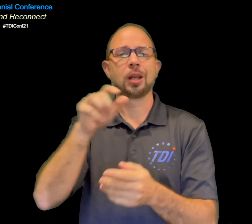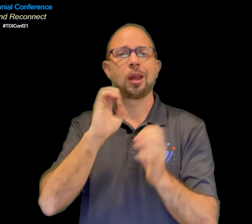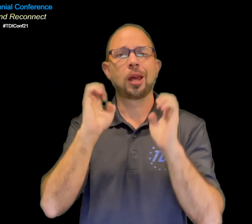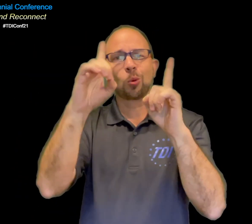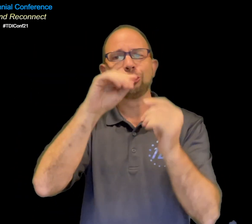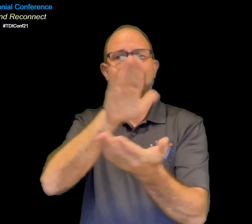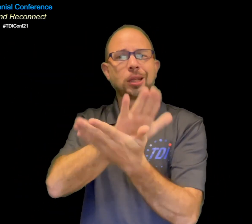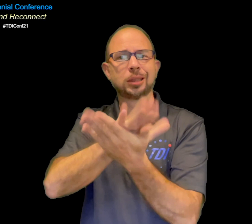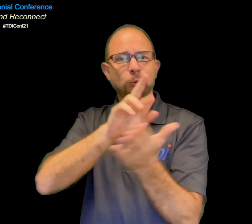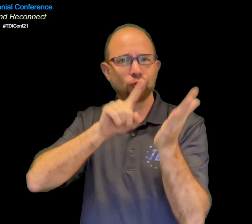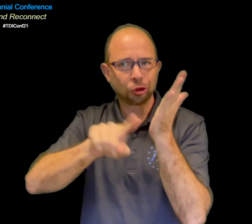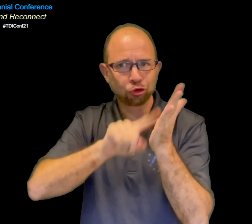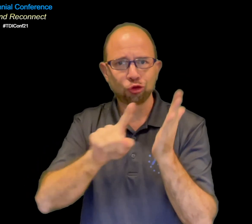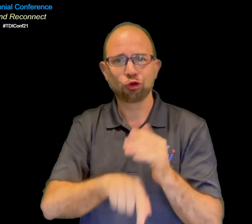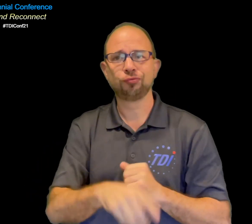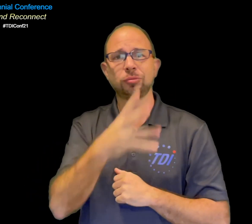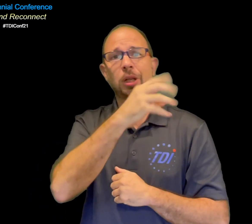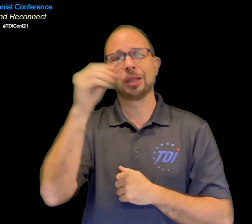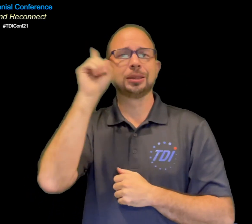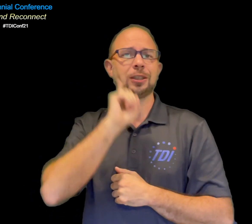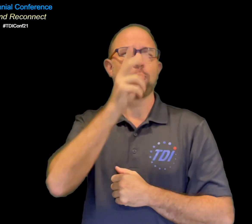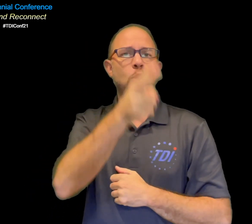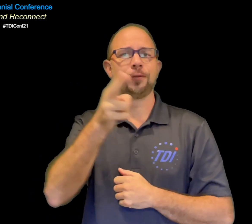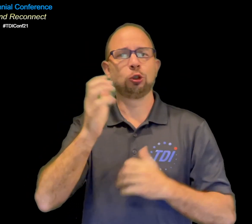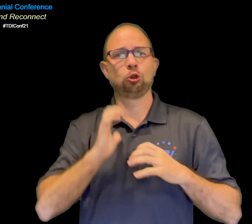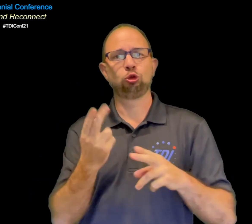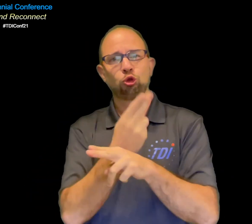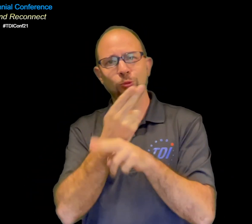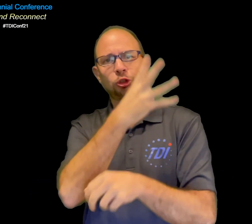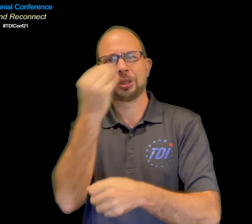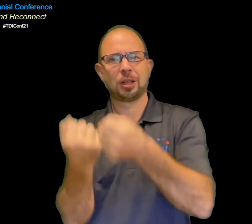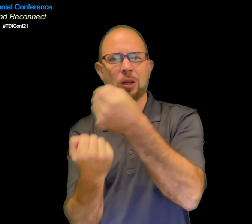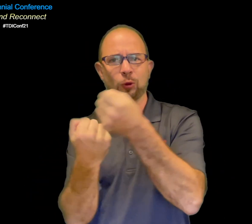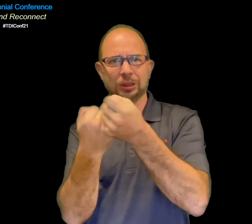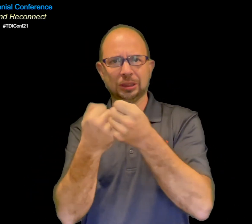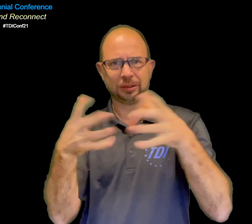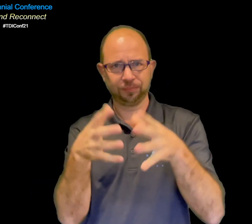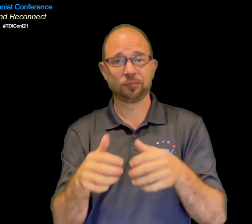academia researchers, and DHH consumers/advocates.